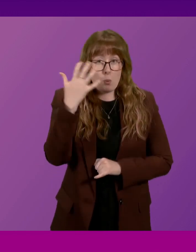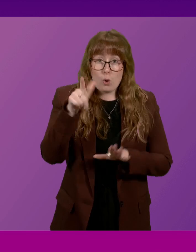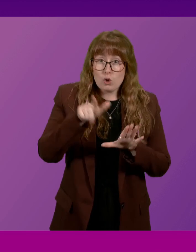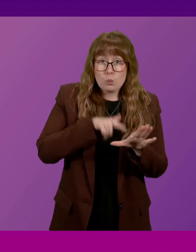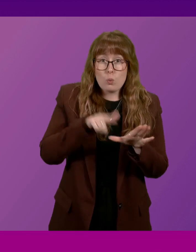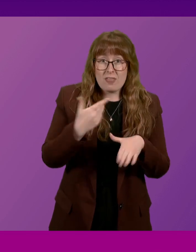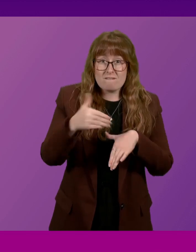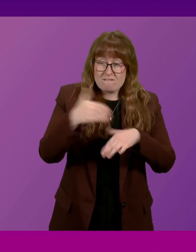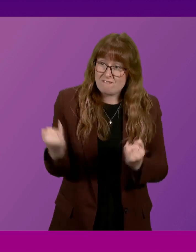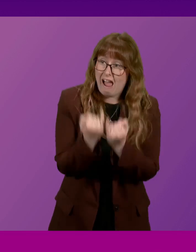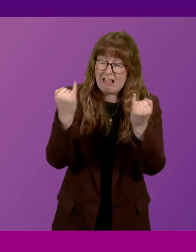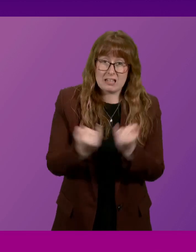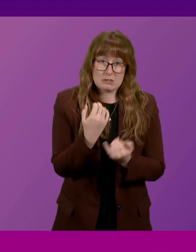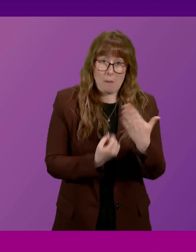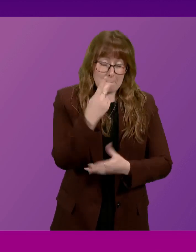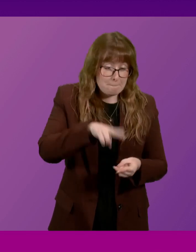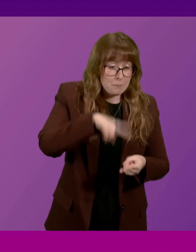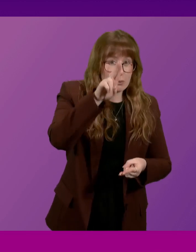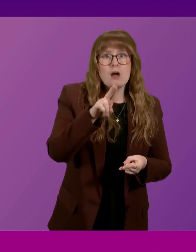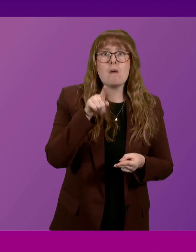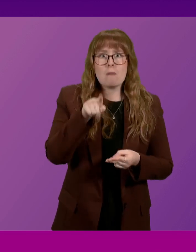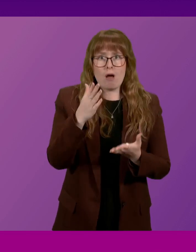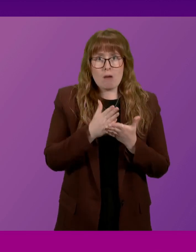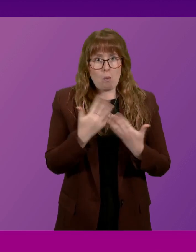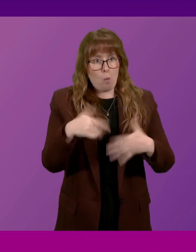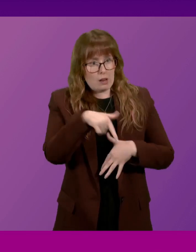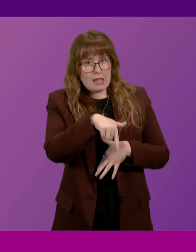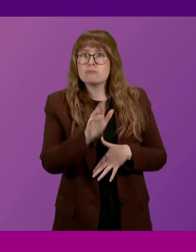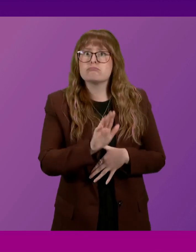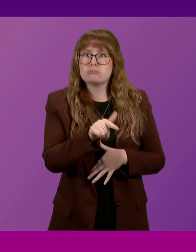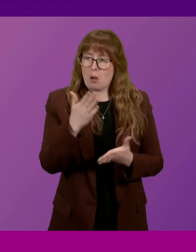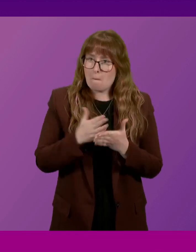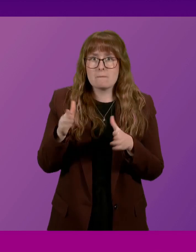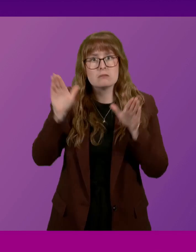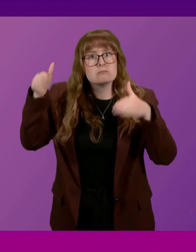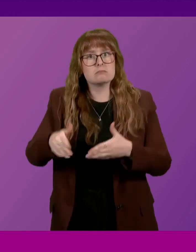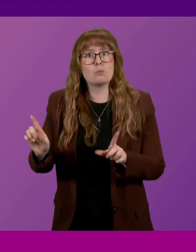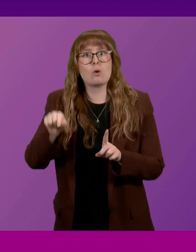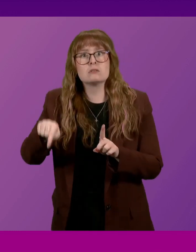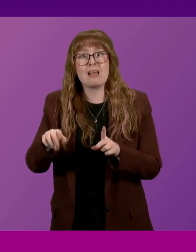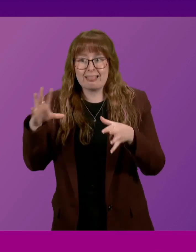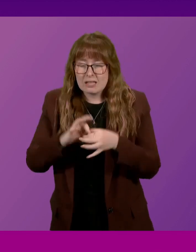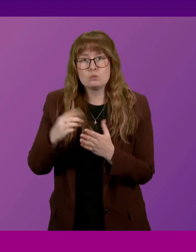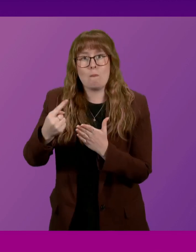but it is not happening in a vacuum. It can be linked directly to the policies and actions